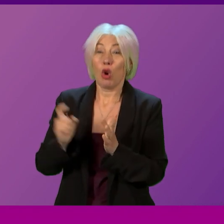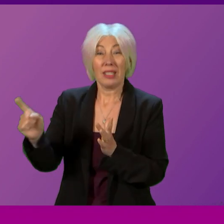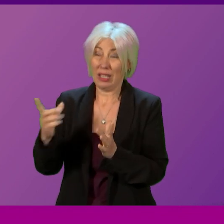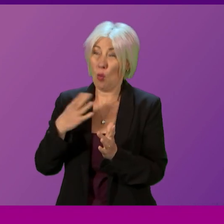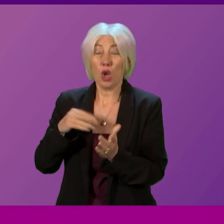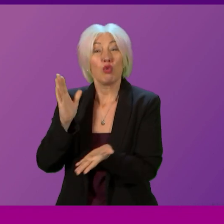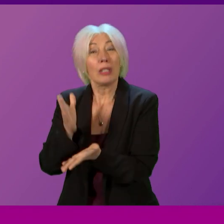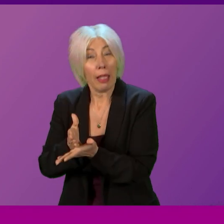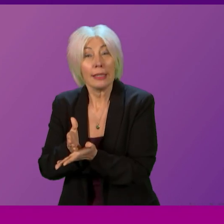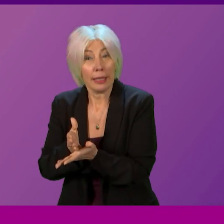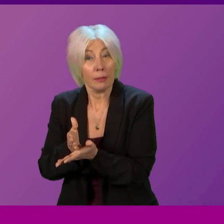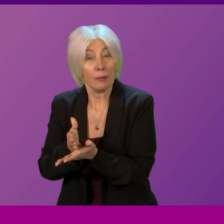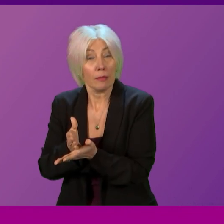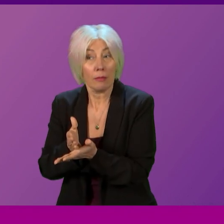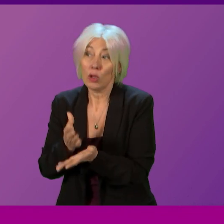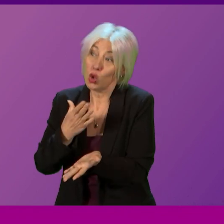I will give him some.